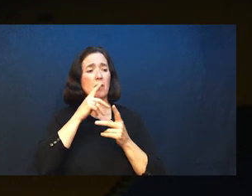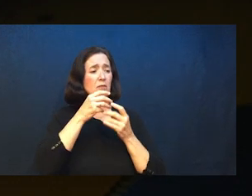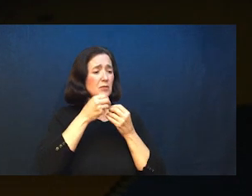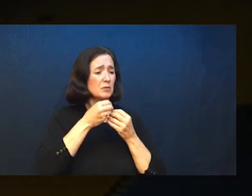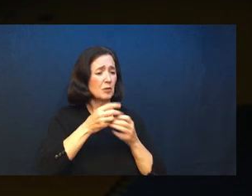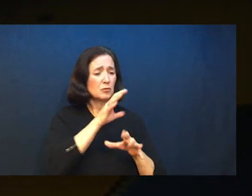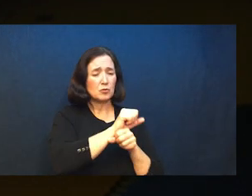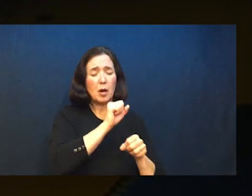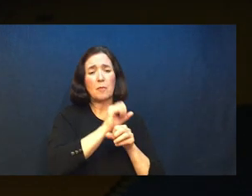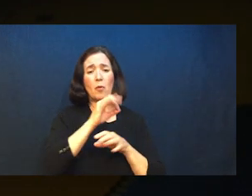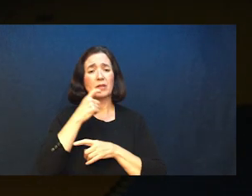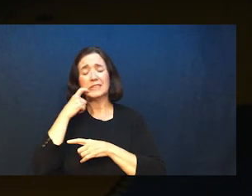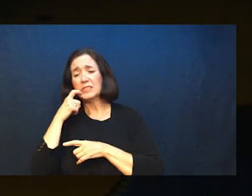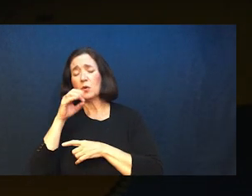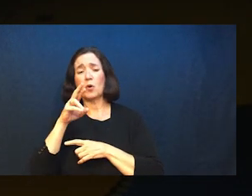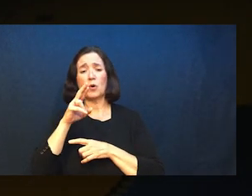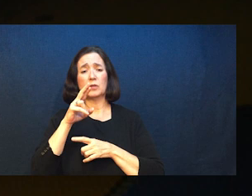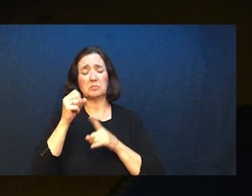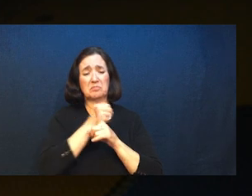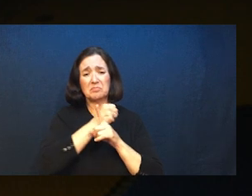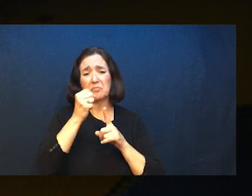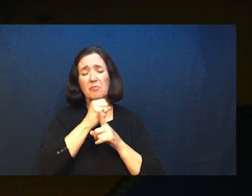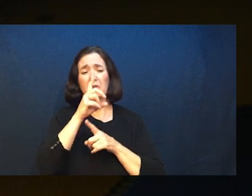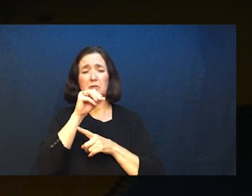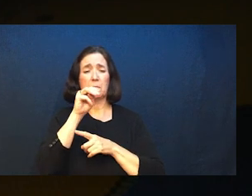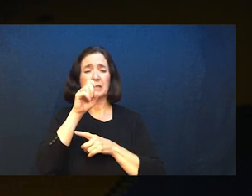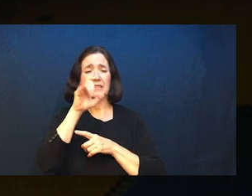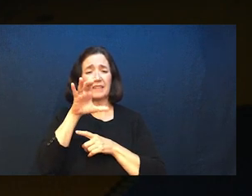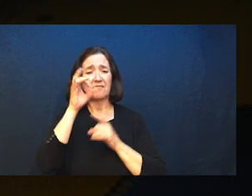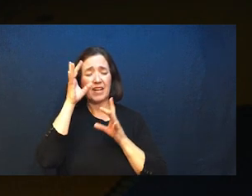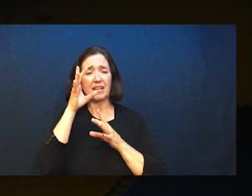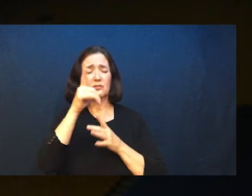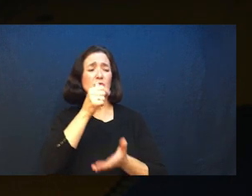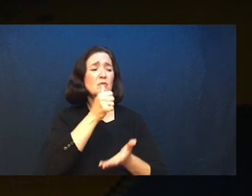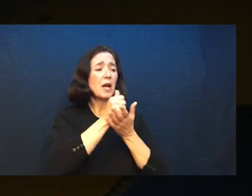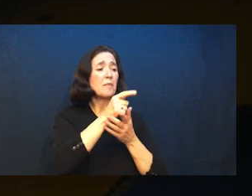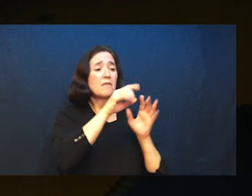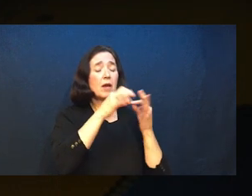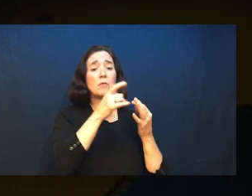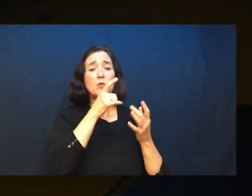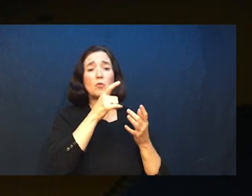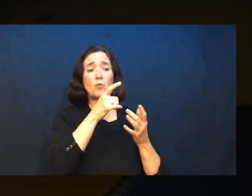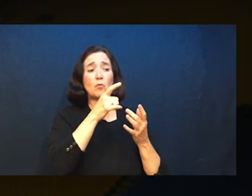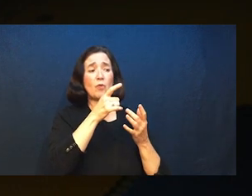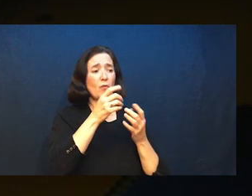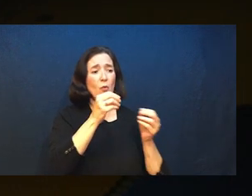or domestic violence, and you've assisted families as they've homeschooled their children as a result of the COVID-19 outbreak.